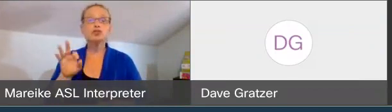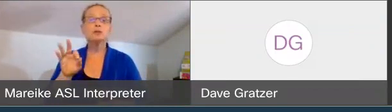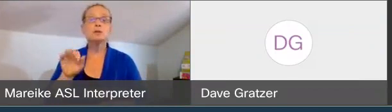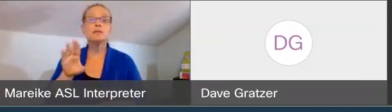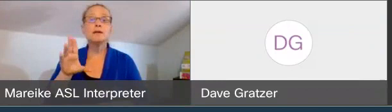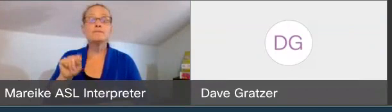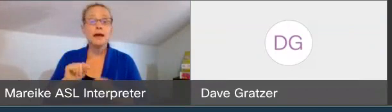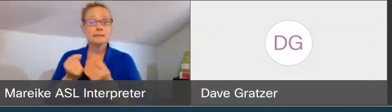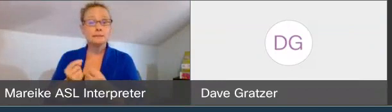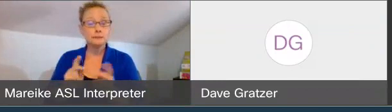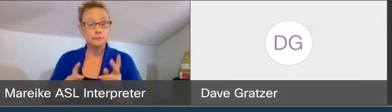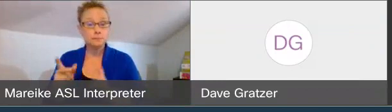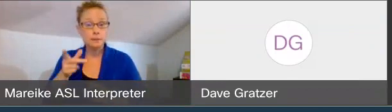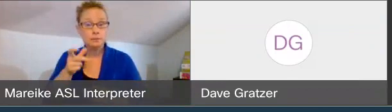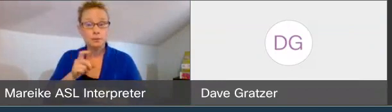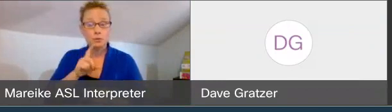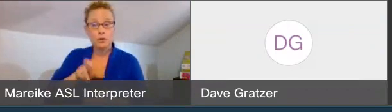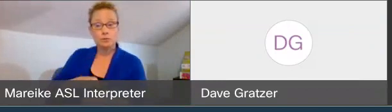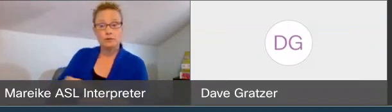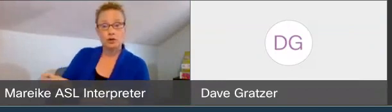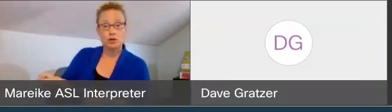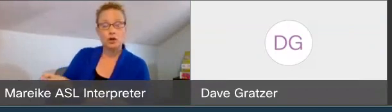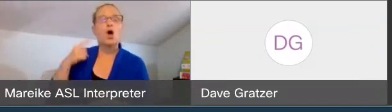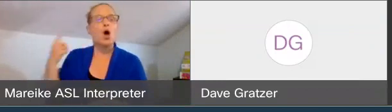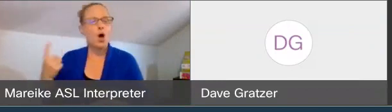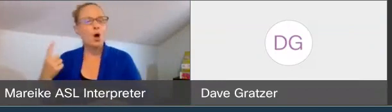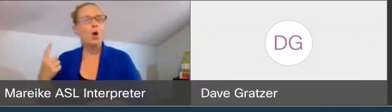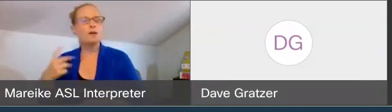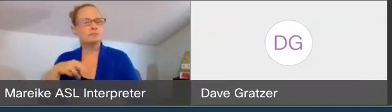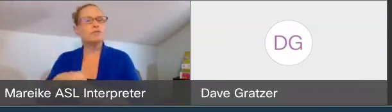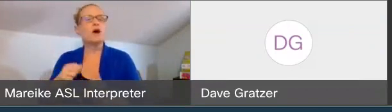people who are referred always have involvement with the criminal legal system. So it's sort of